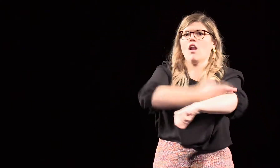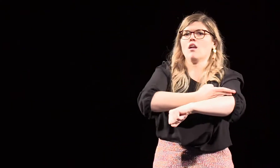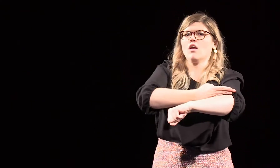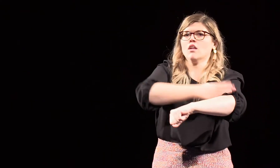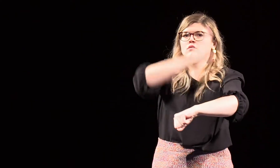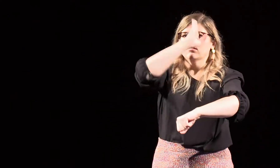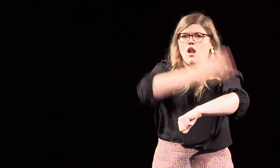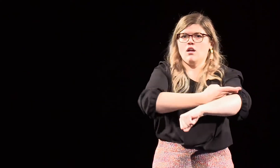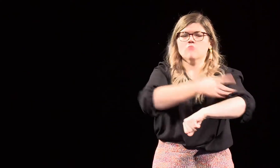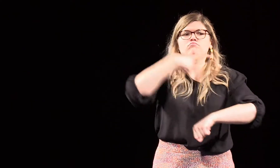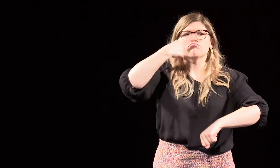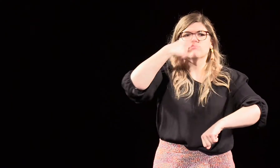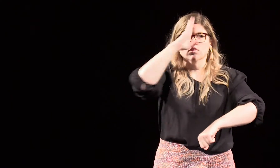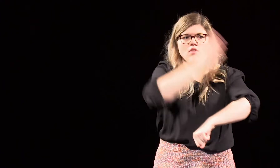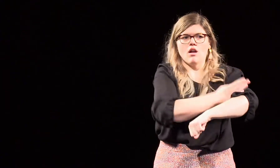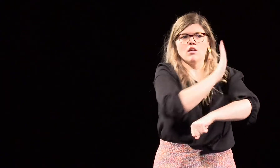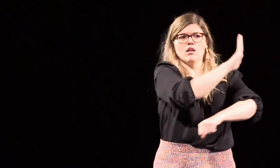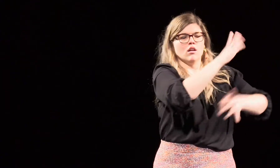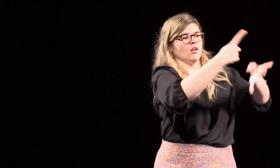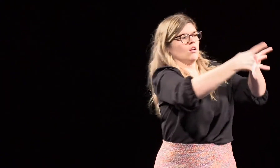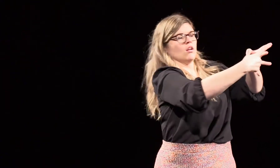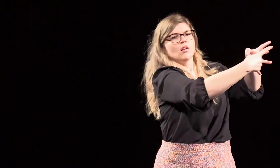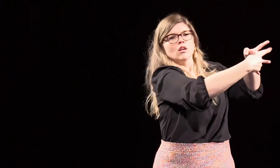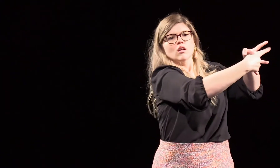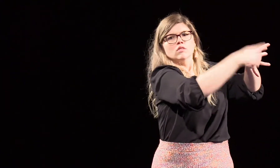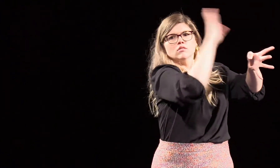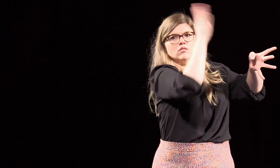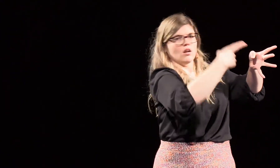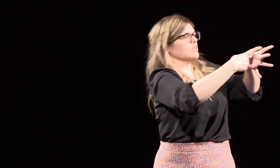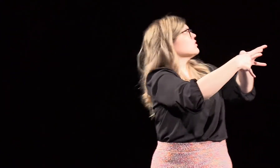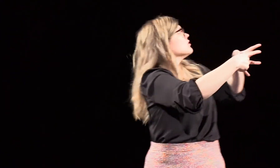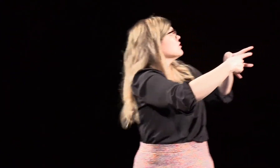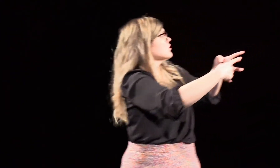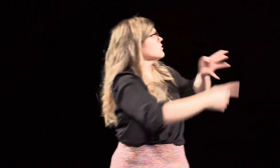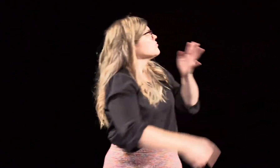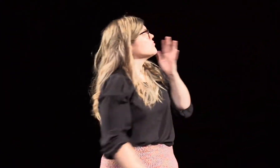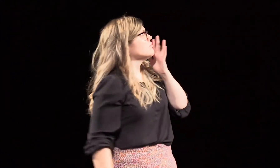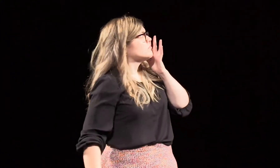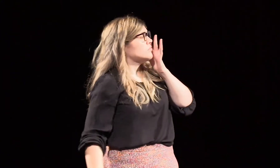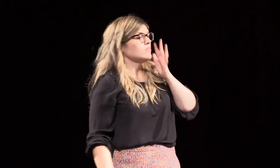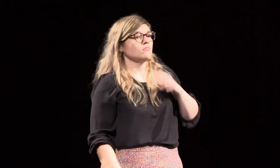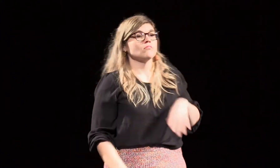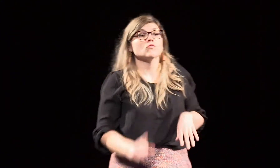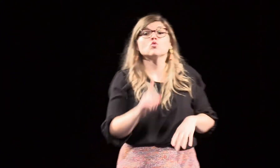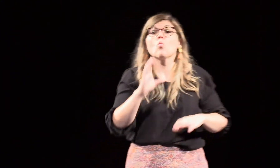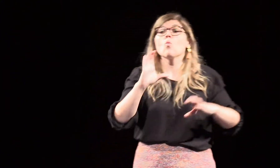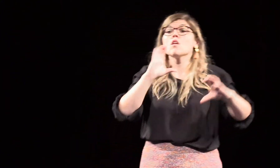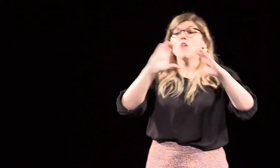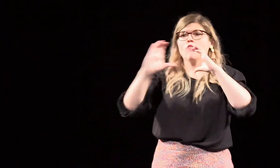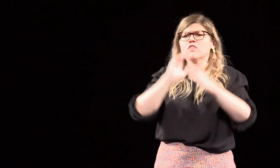And then their child, their hearing child, their second-oldest, comes up here.